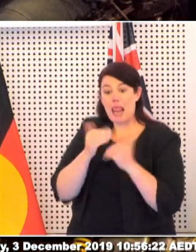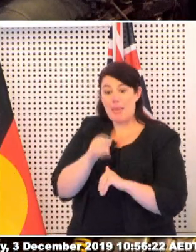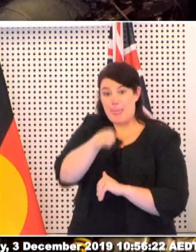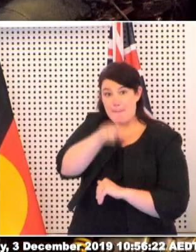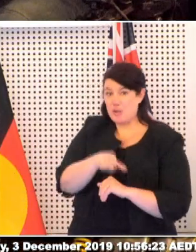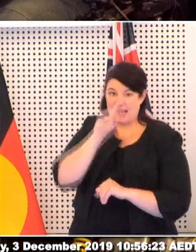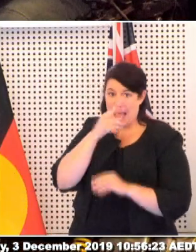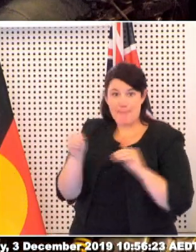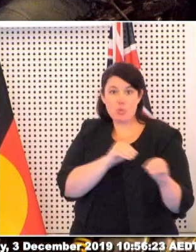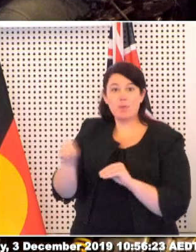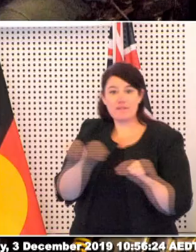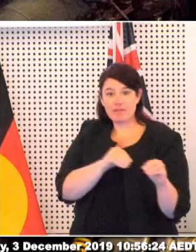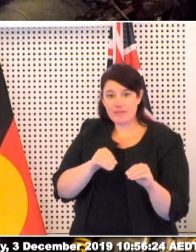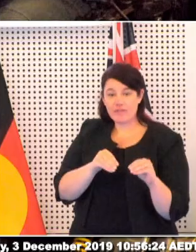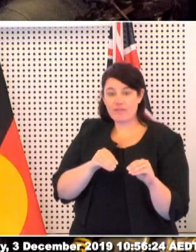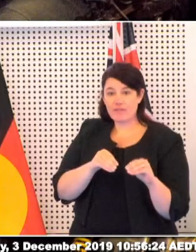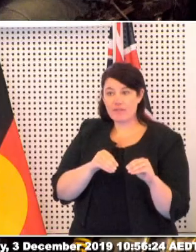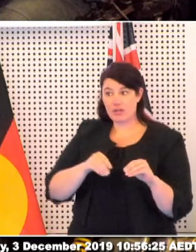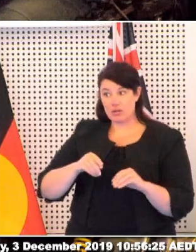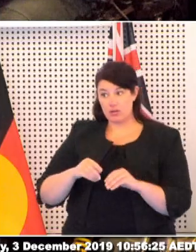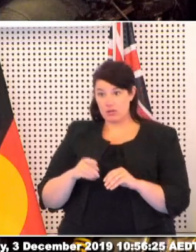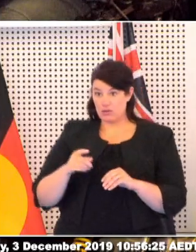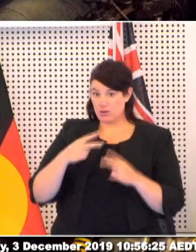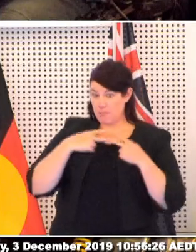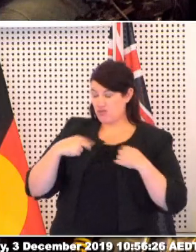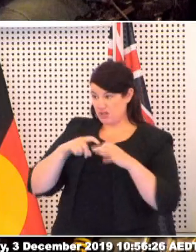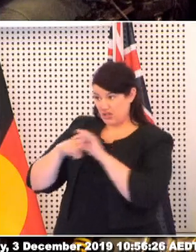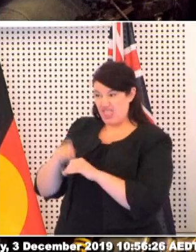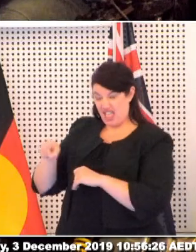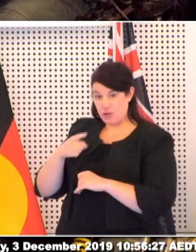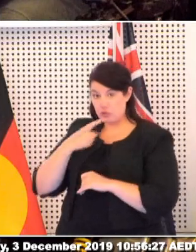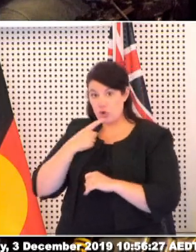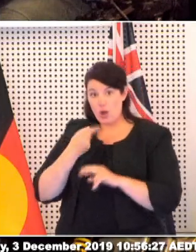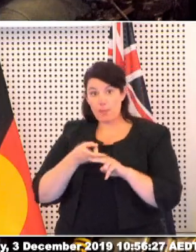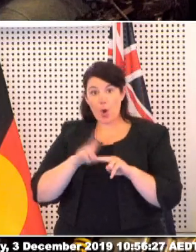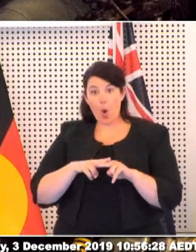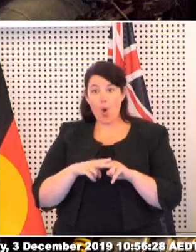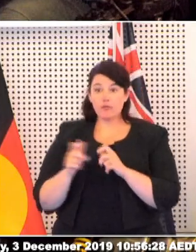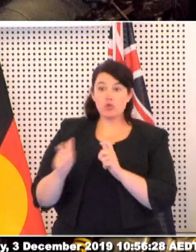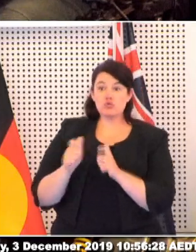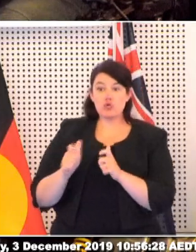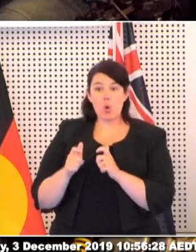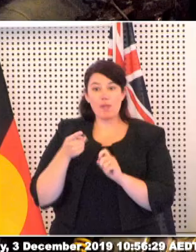Mmm. So is that a type of restraint that might be used to deal with a particular situation